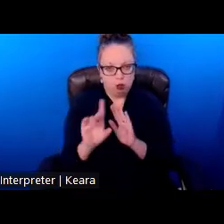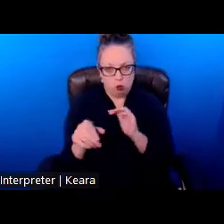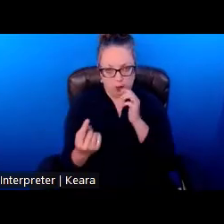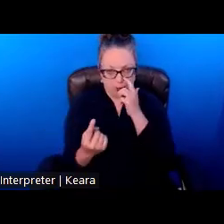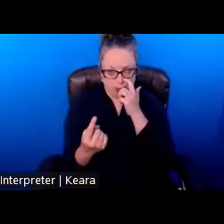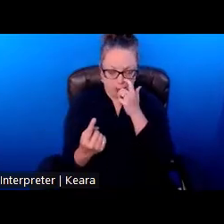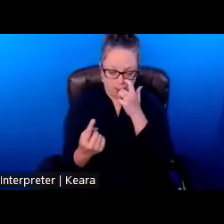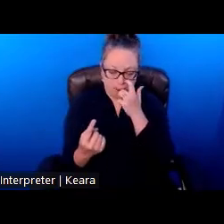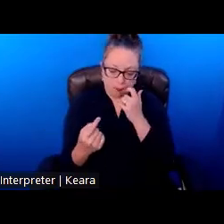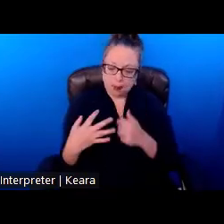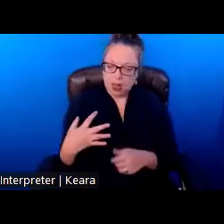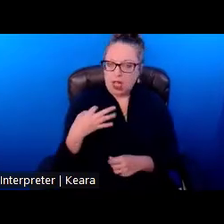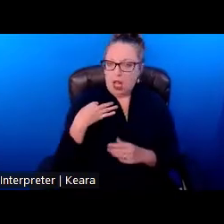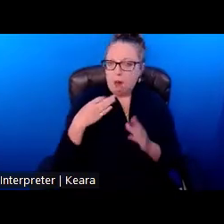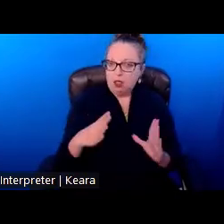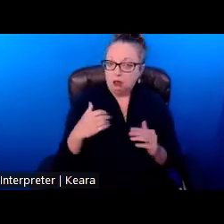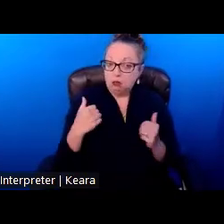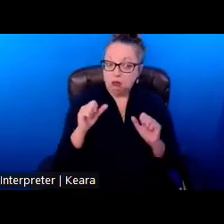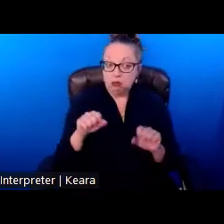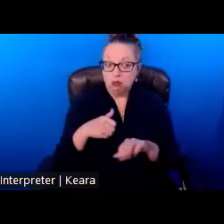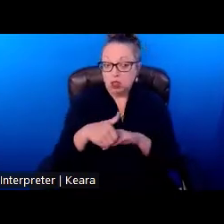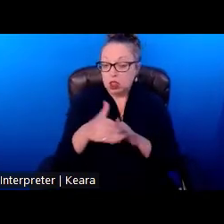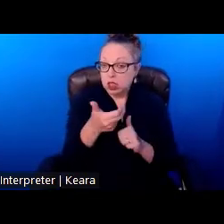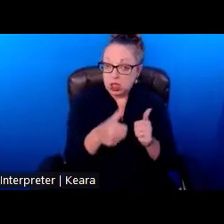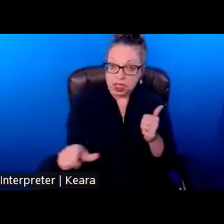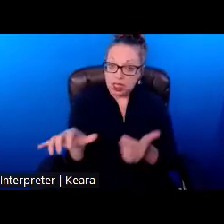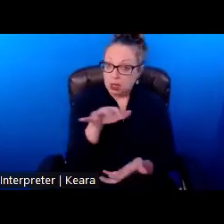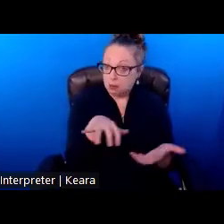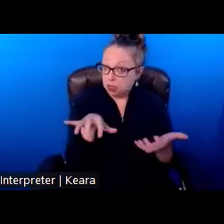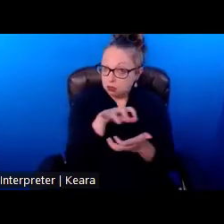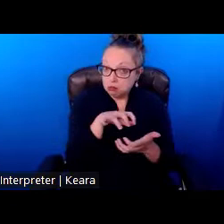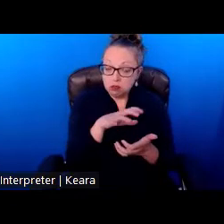Applicants may submit any combination of images and video that best represents their work